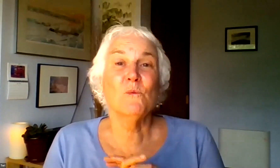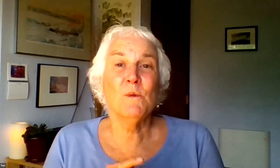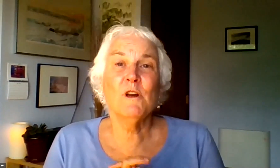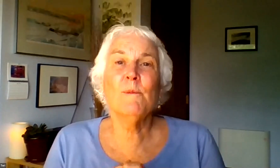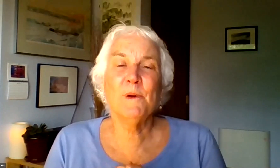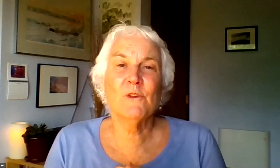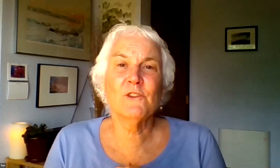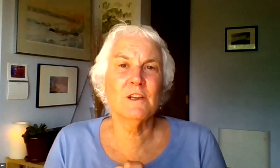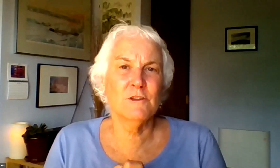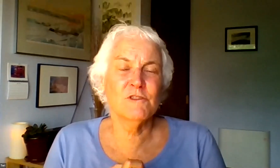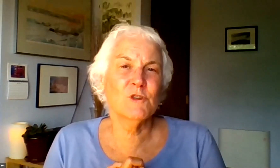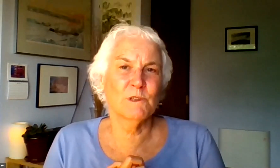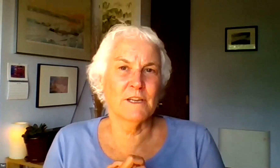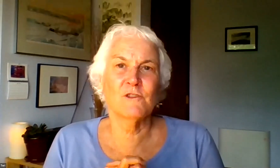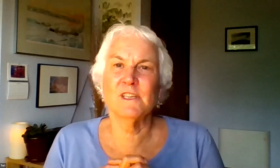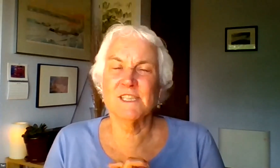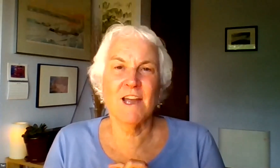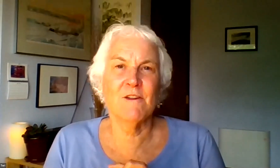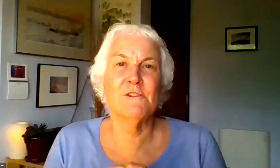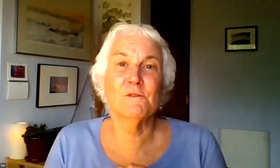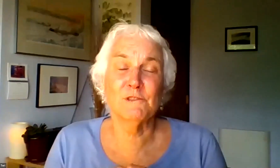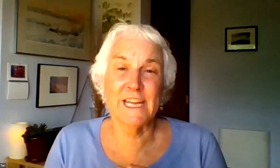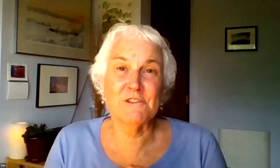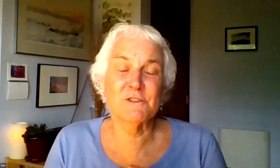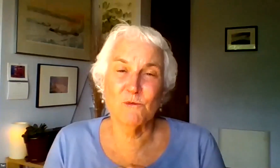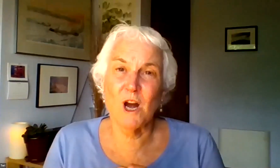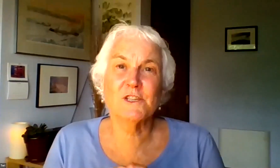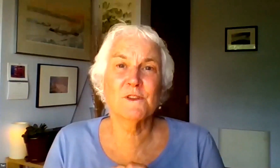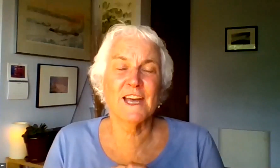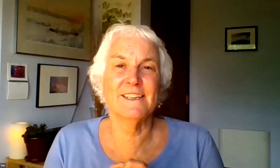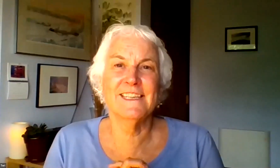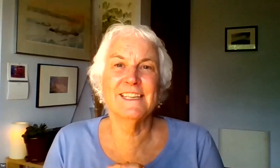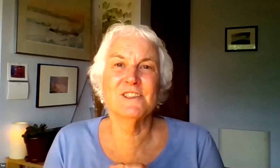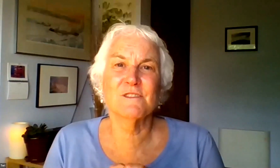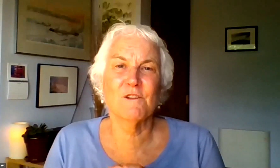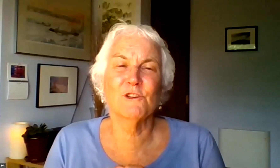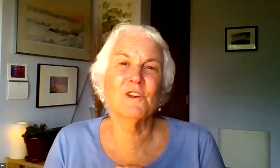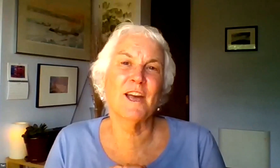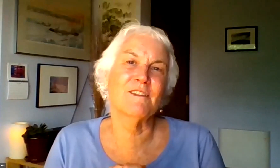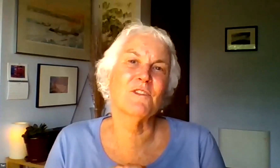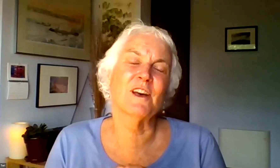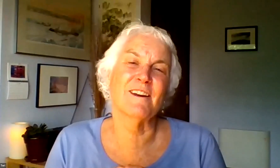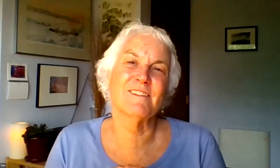4:00 p.m. All Alaska time. Stay tuned . Look